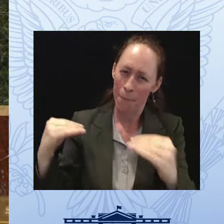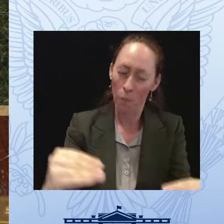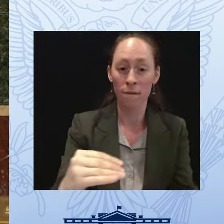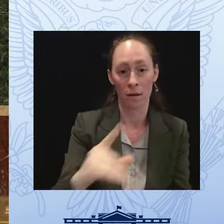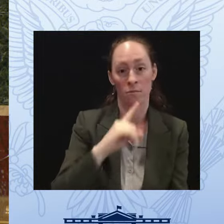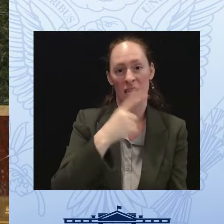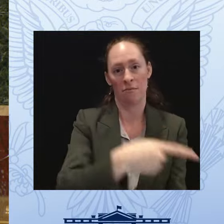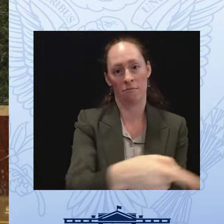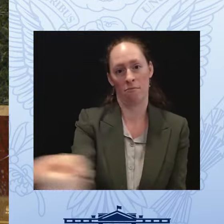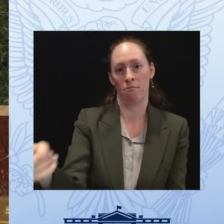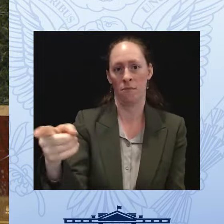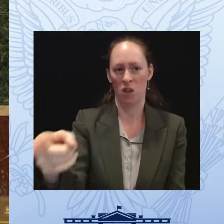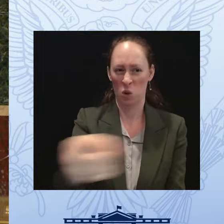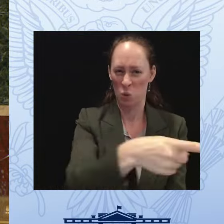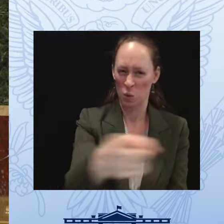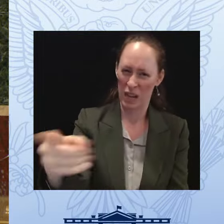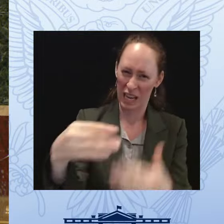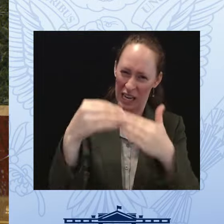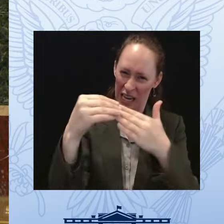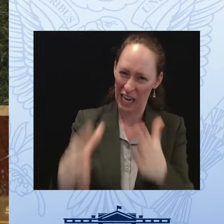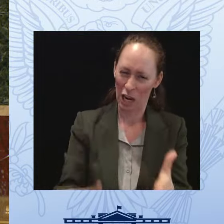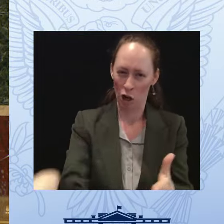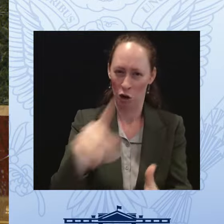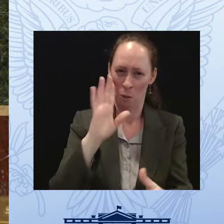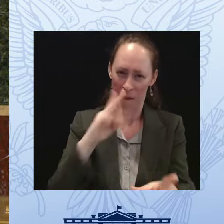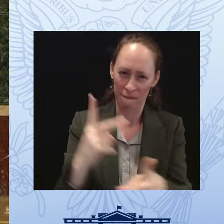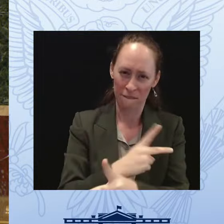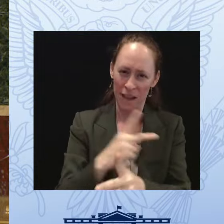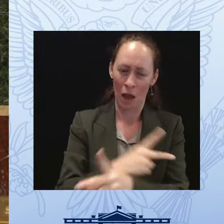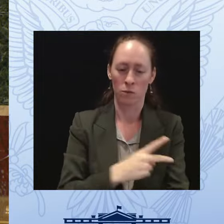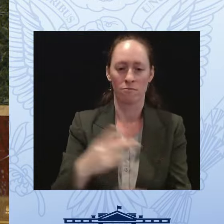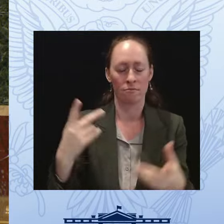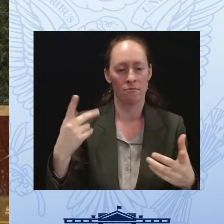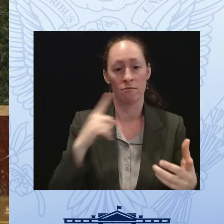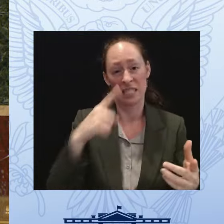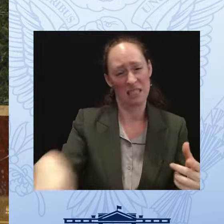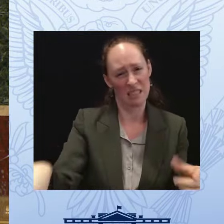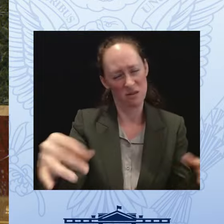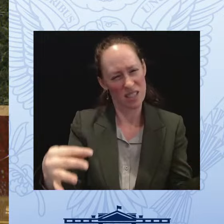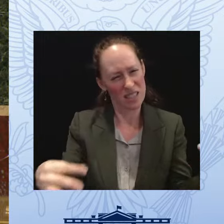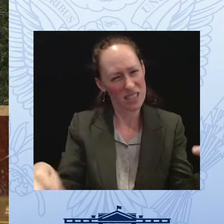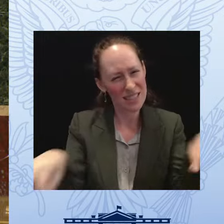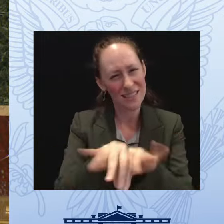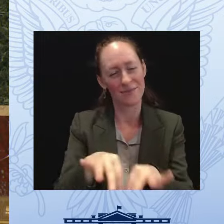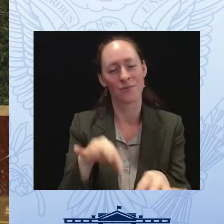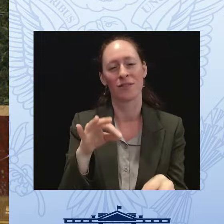So thank you for everything you've done to support kids, childcare workers, and families.